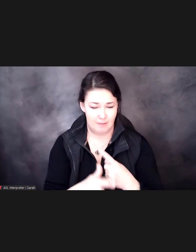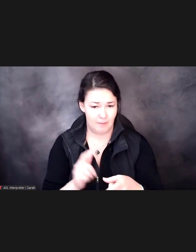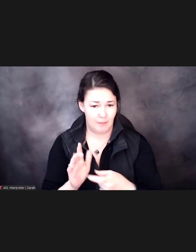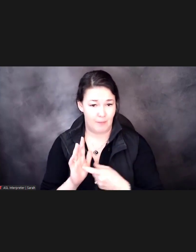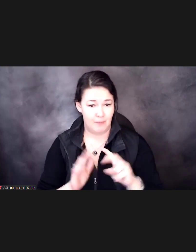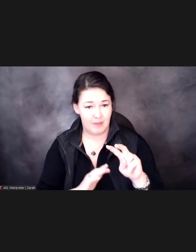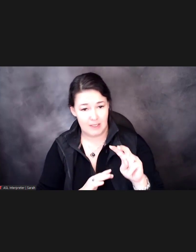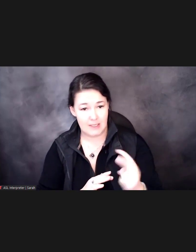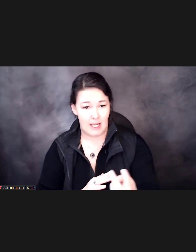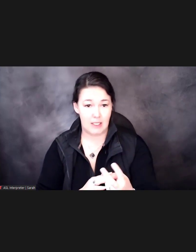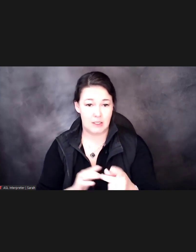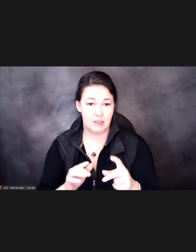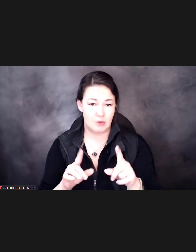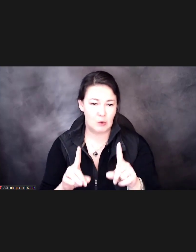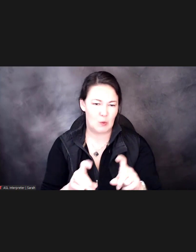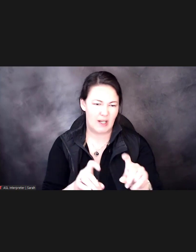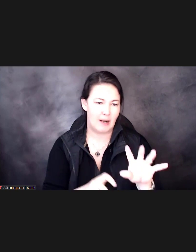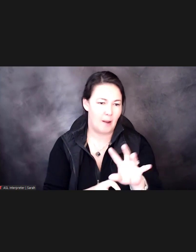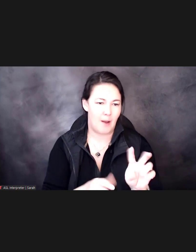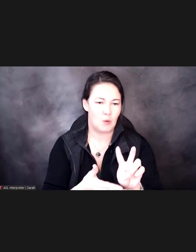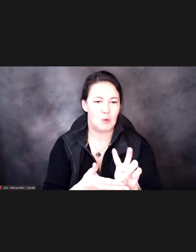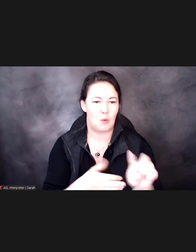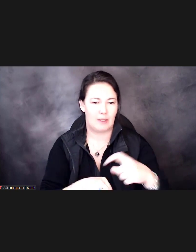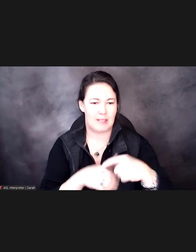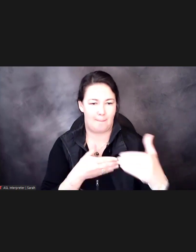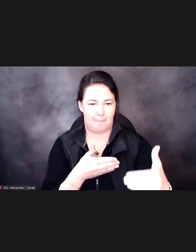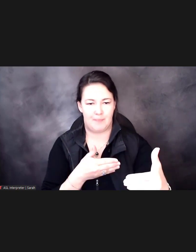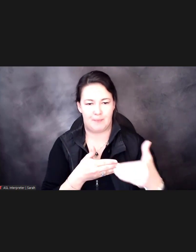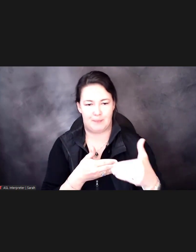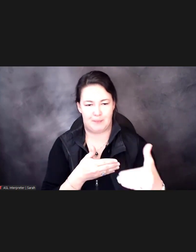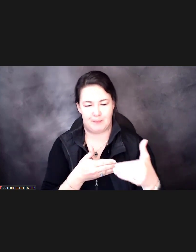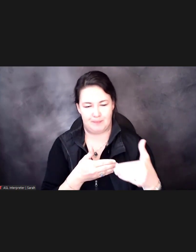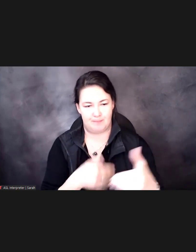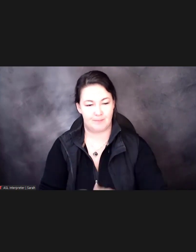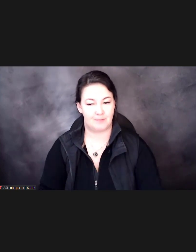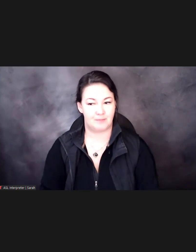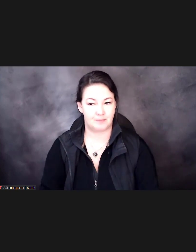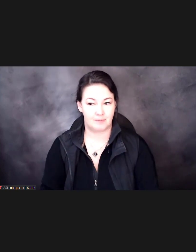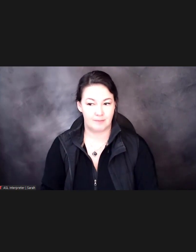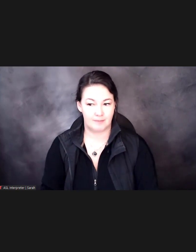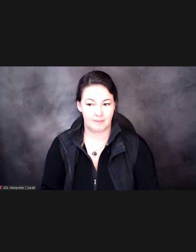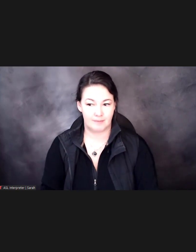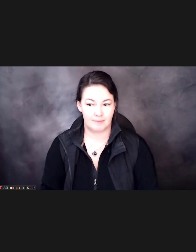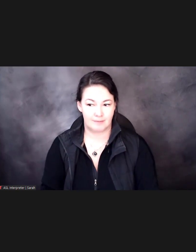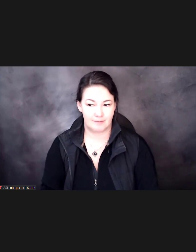have a second screening in about two weeks.